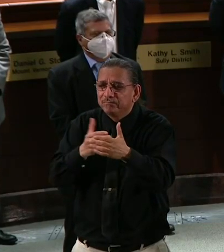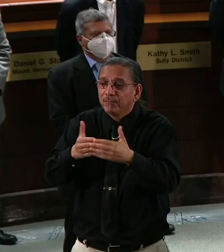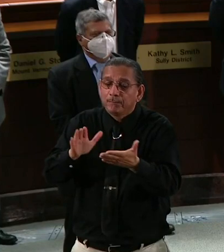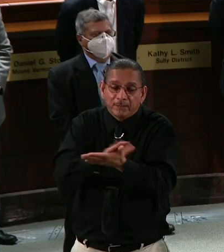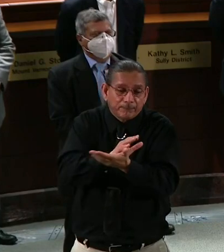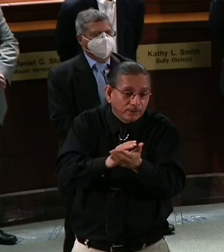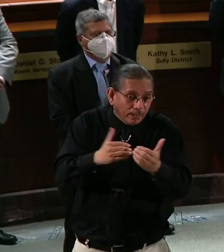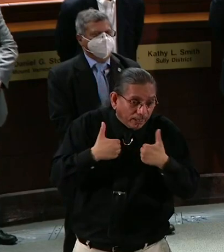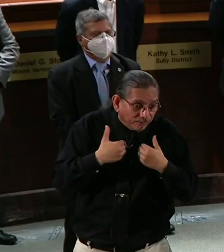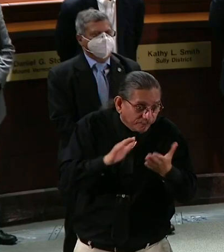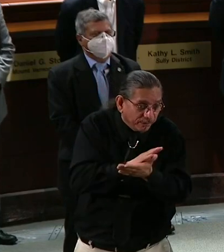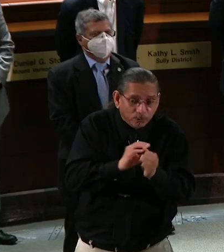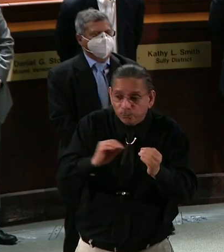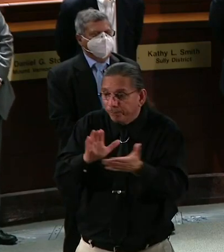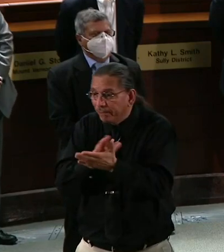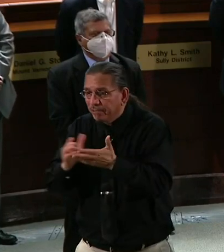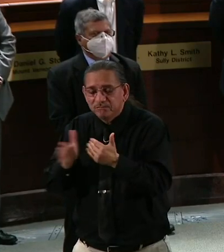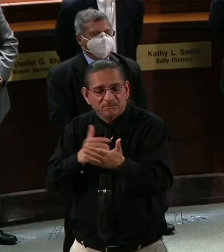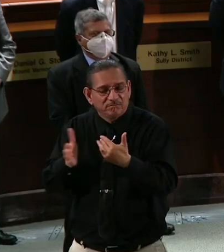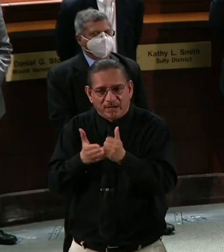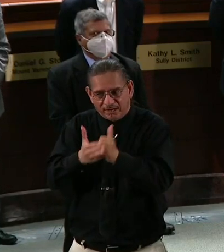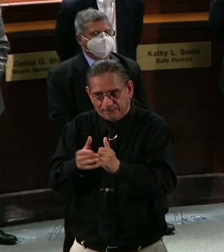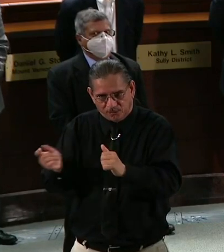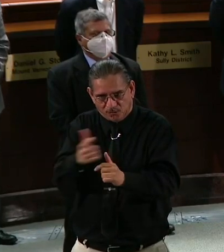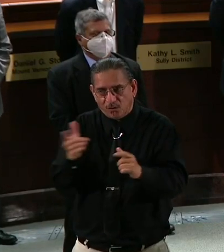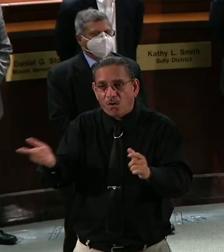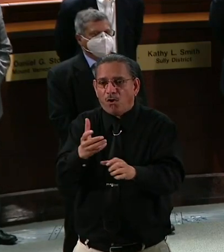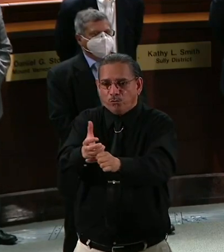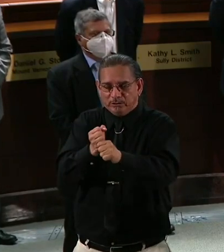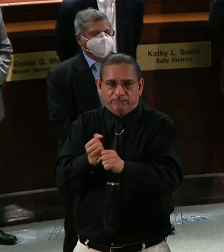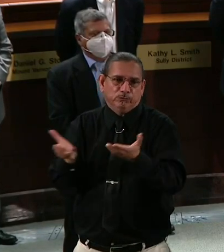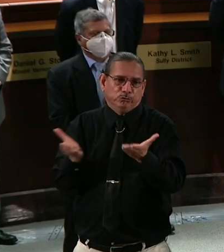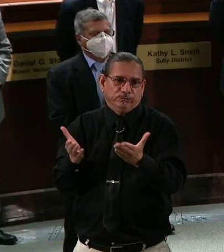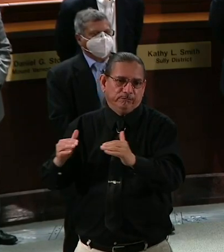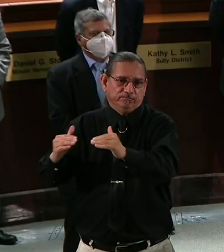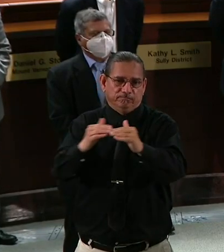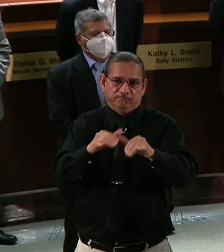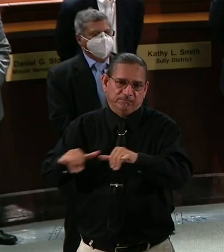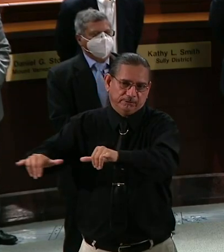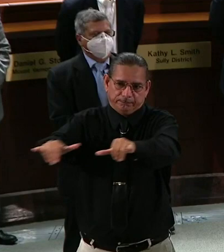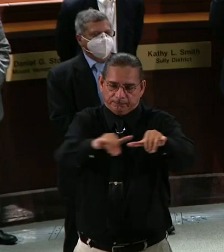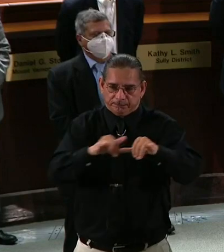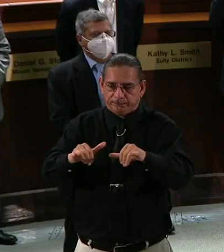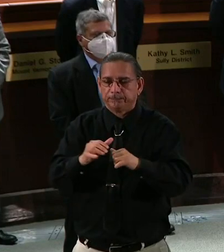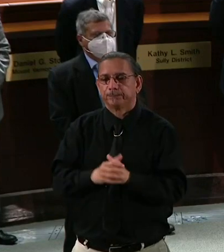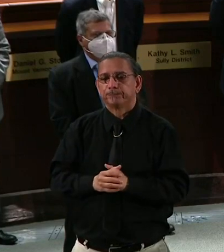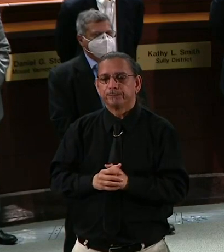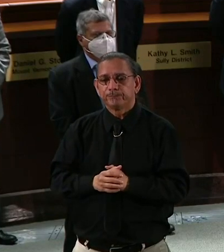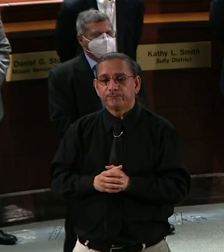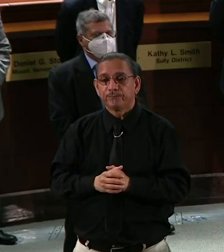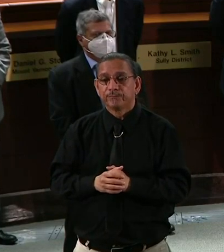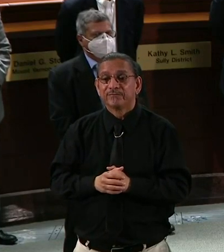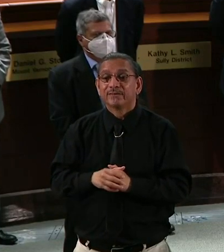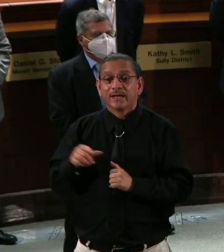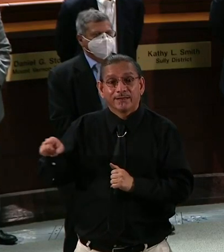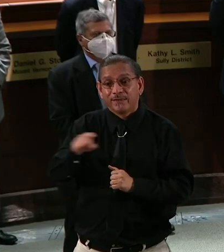BAYLISS MUST MONEY THAT OUT. WHEN IT WILL BE IN A LOOK. WHEN